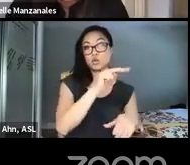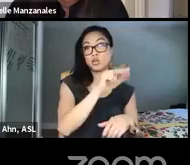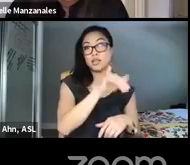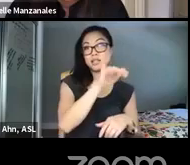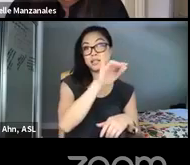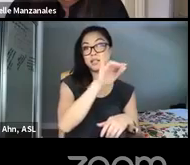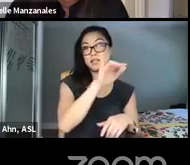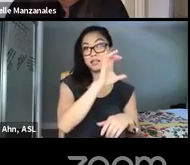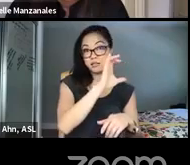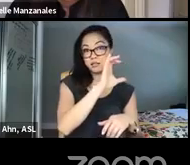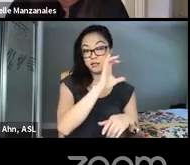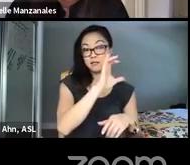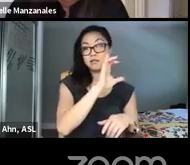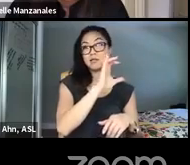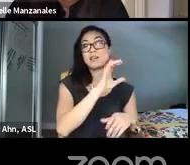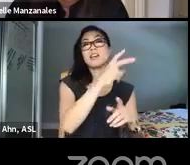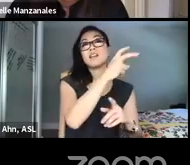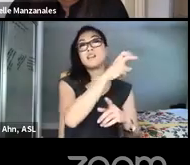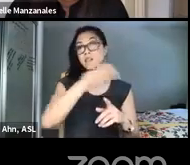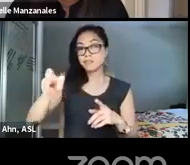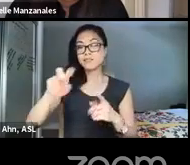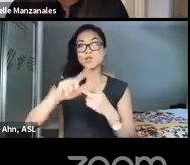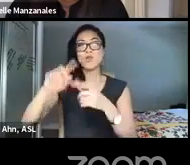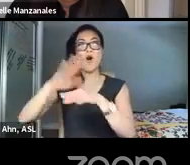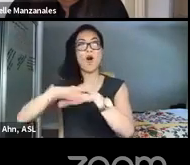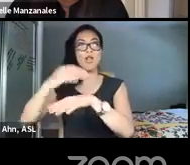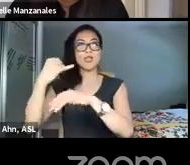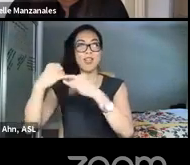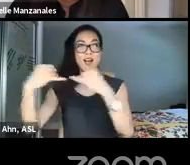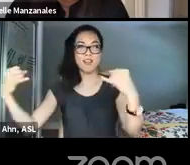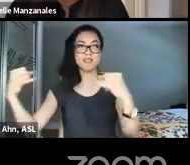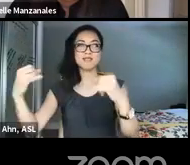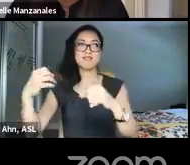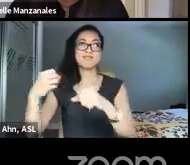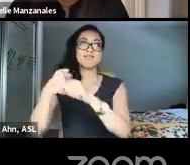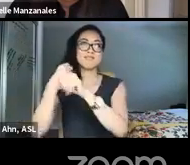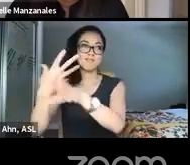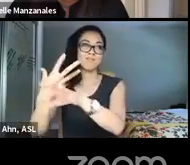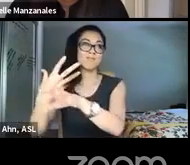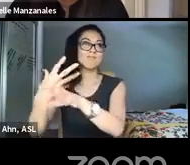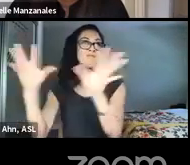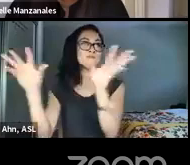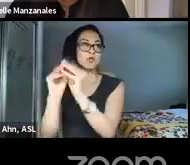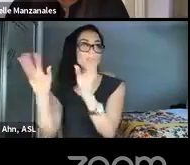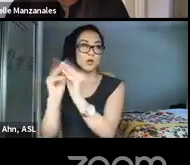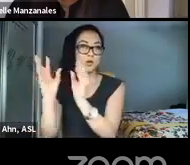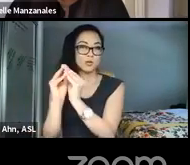provide peer-learning spaces and now, more than ever before, engaging our network in